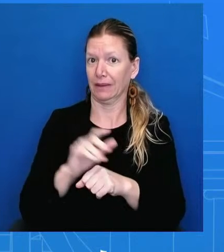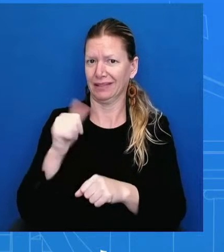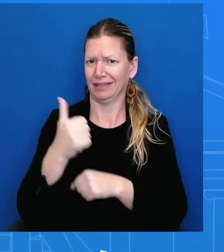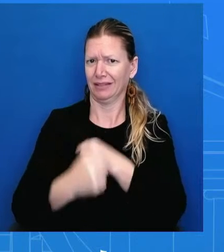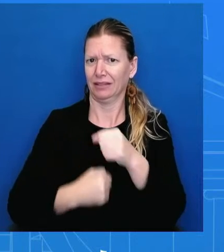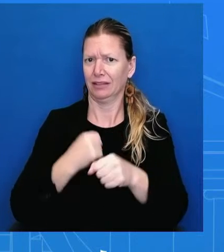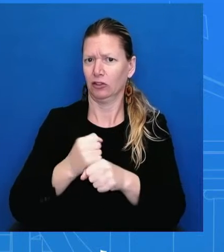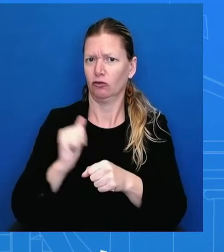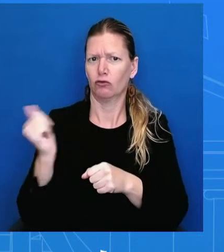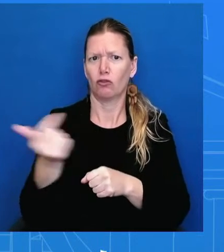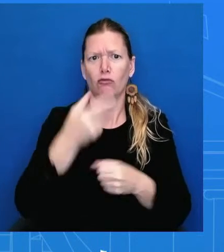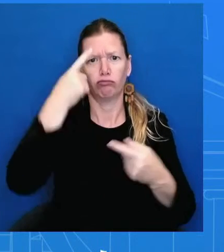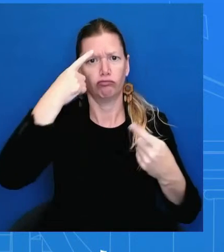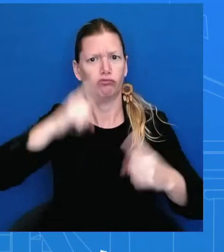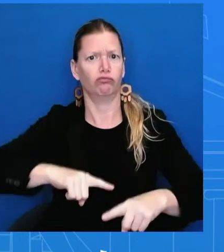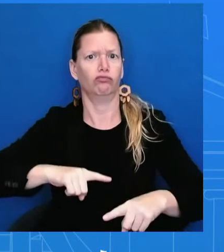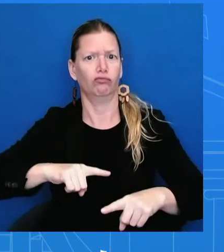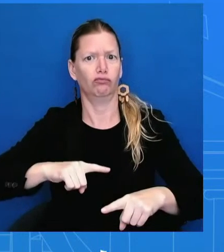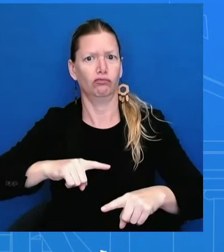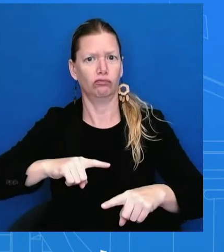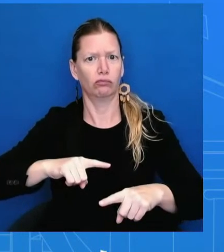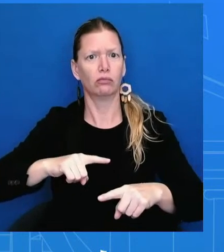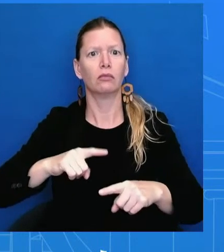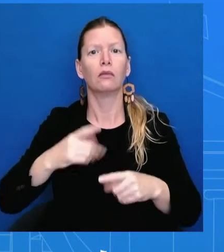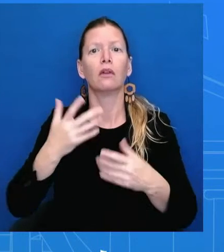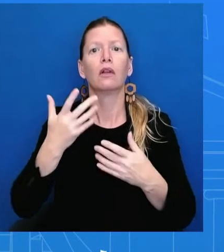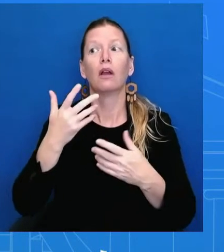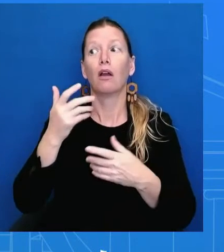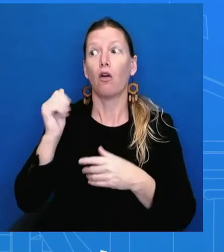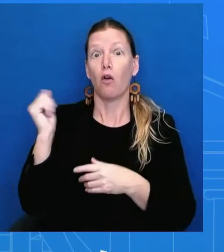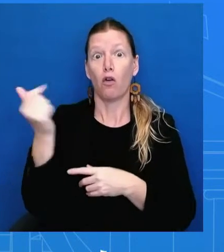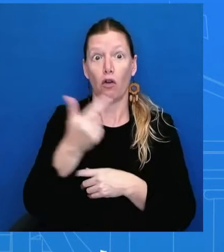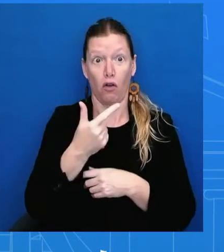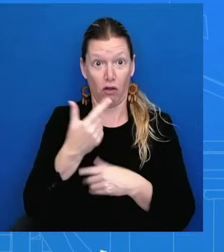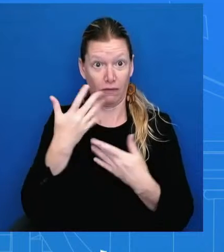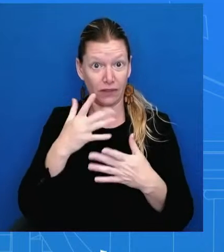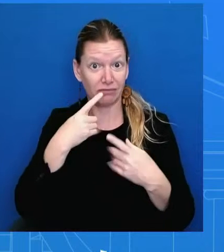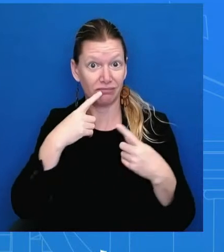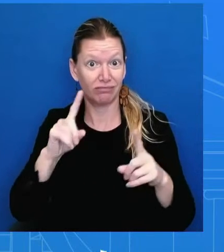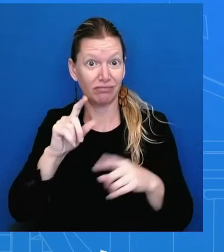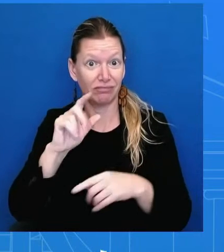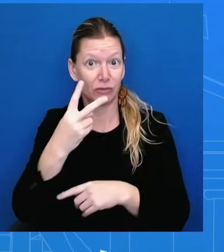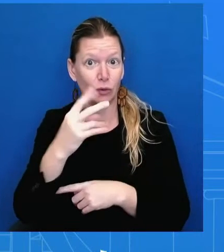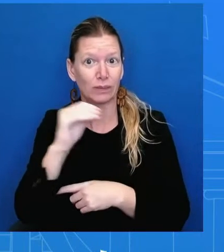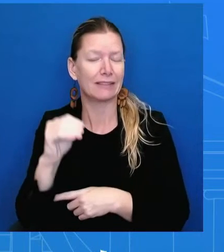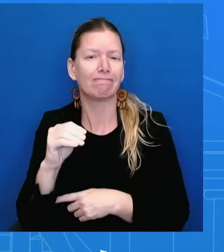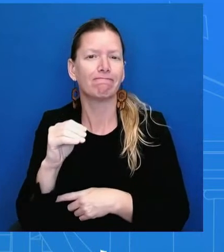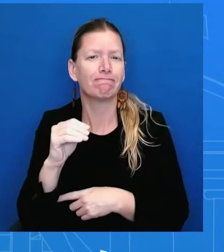that haven't reached 2 percent -- most of them, not all -- are working on it and are getting there.